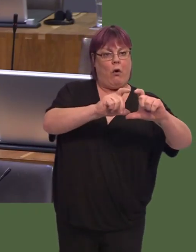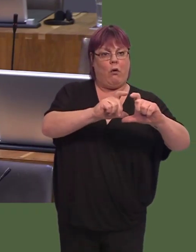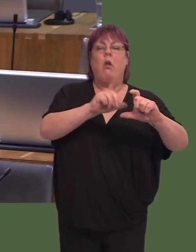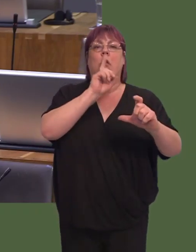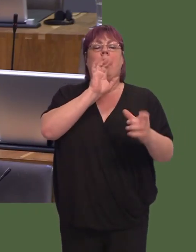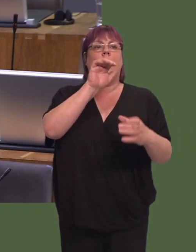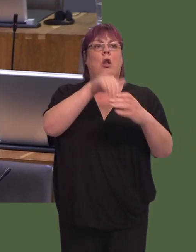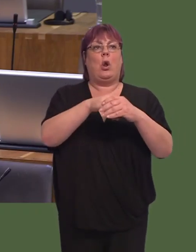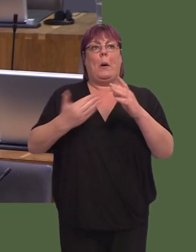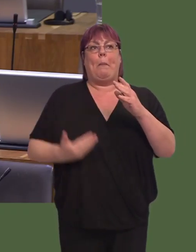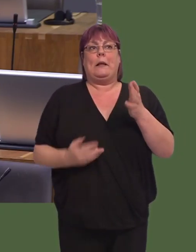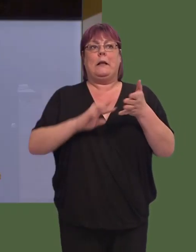will then be put into place.